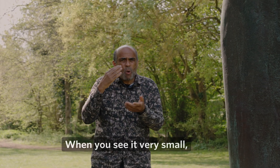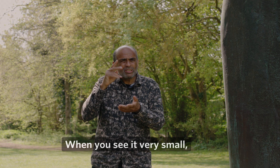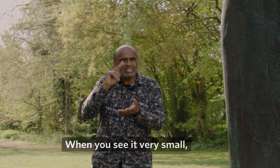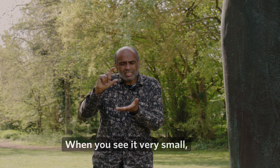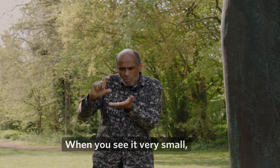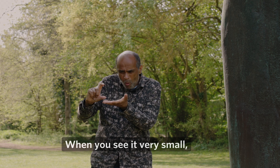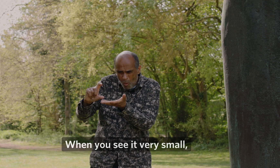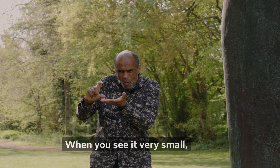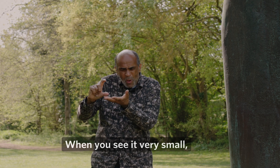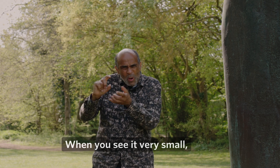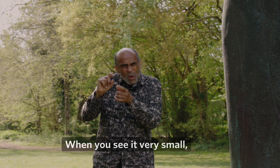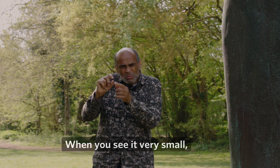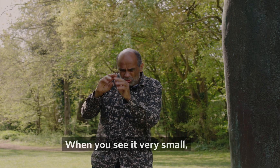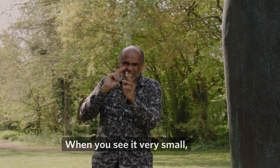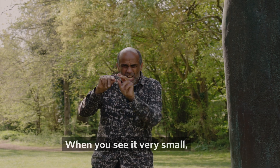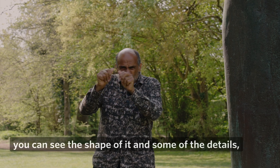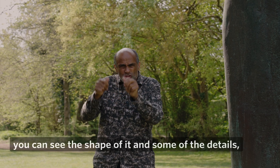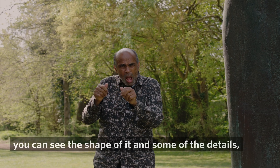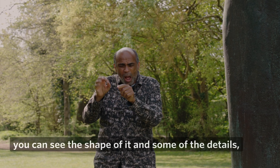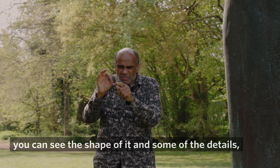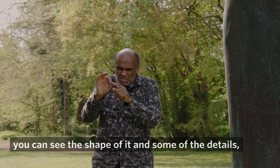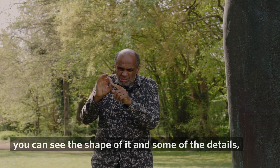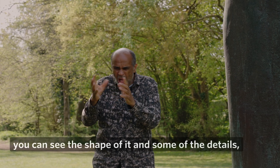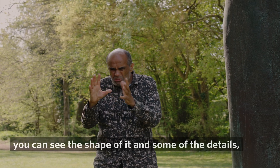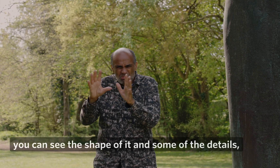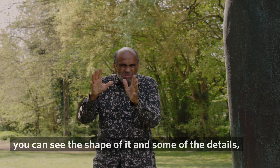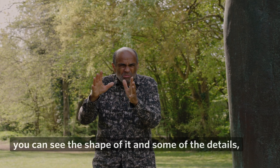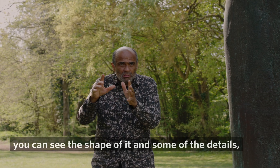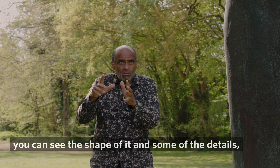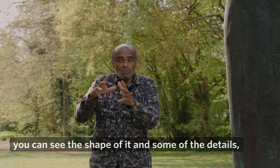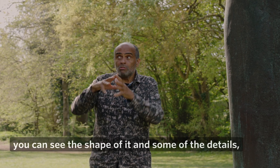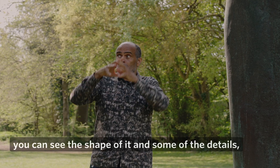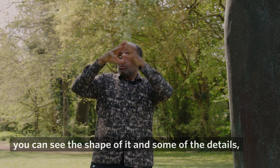When you see it very small, you can see the shape of it and some of the details,